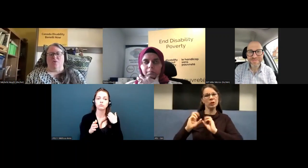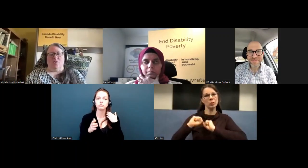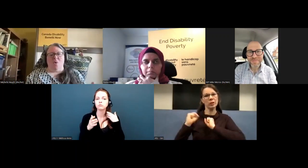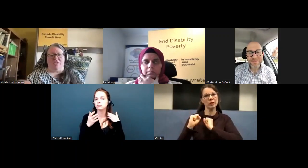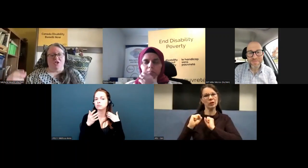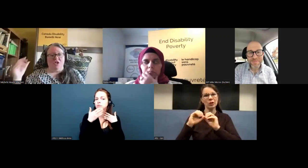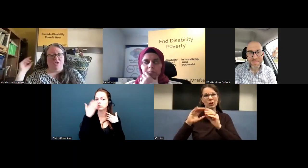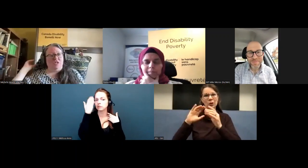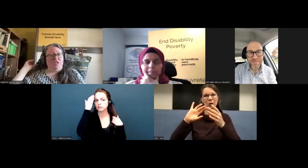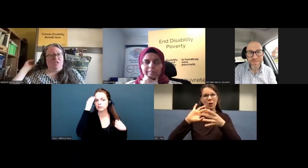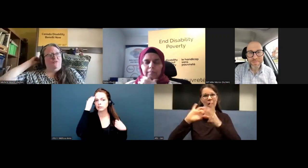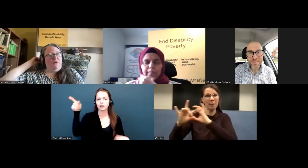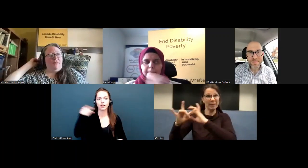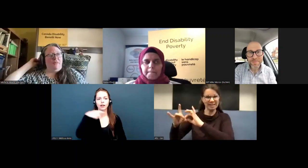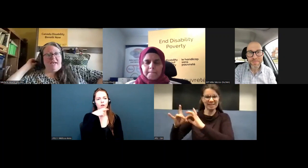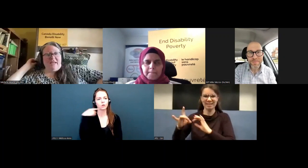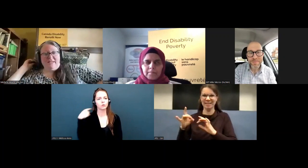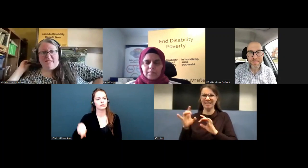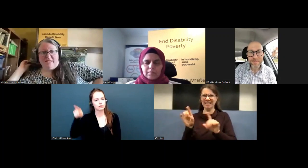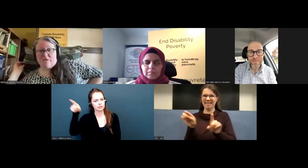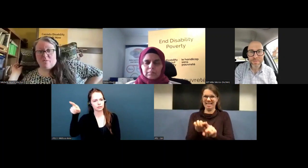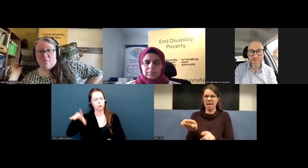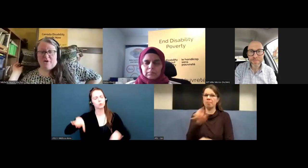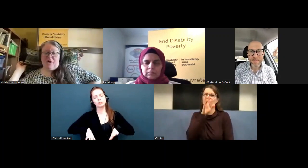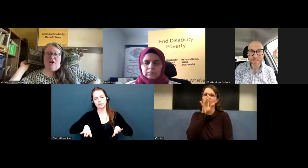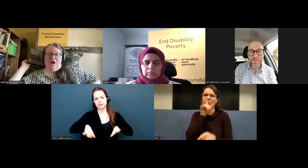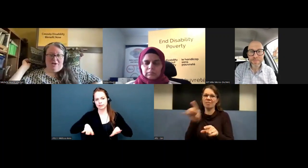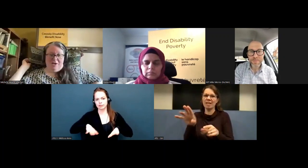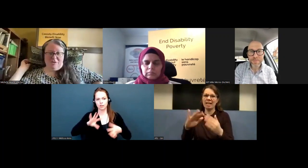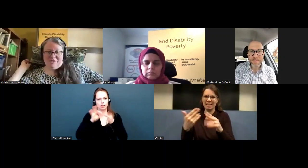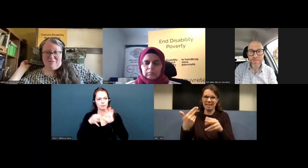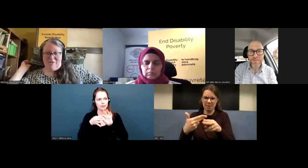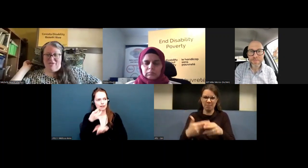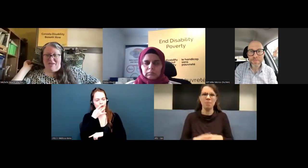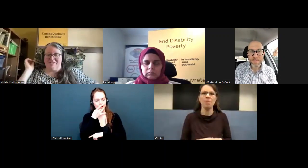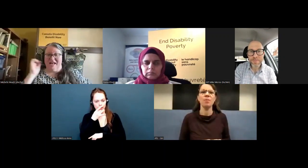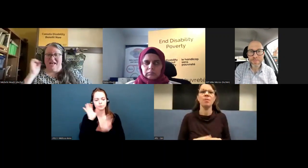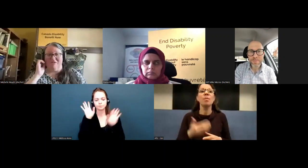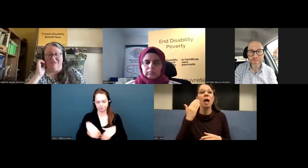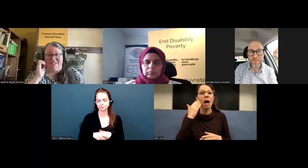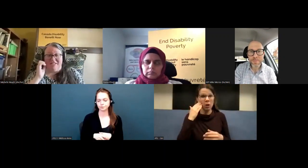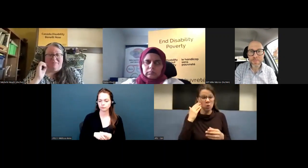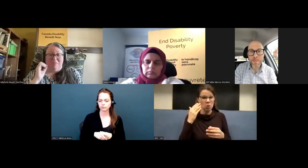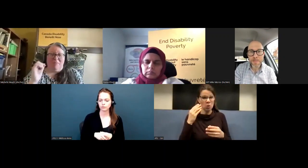THE QUESTIONS FROM THE SENATORS WERE -- THERE ARE SOME OF THE THINGS I'VE ALREADY SEEN POPPING